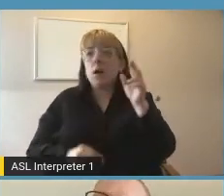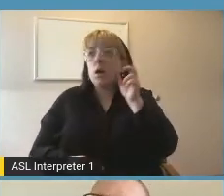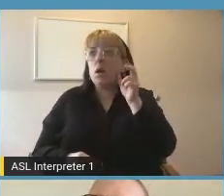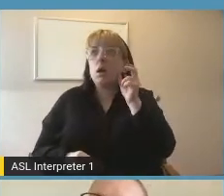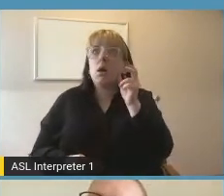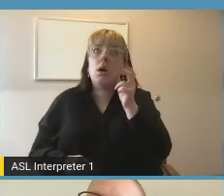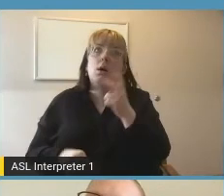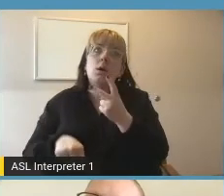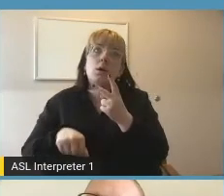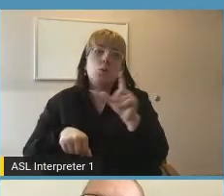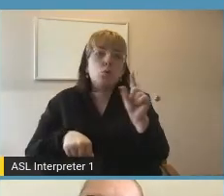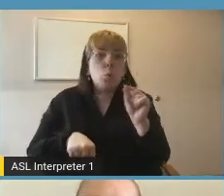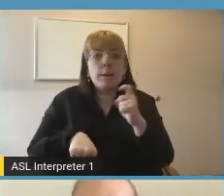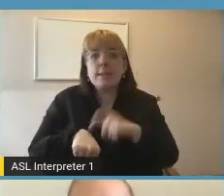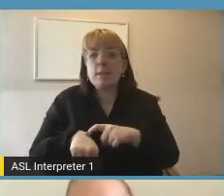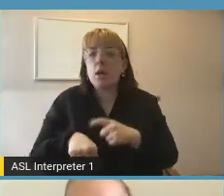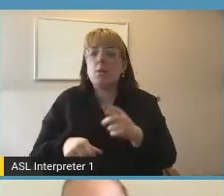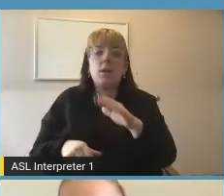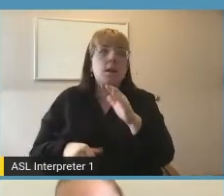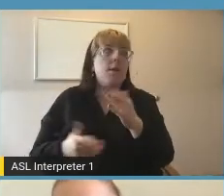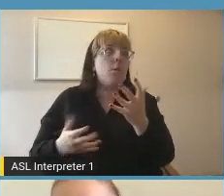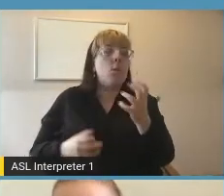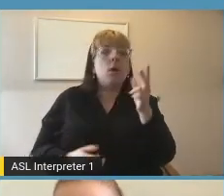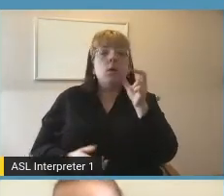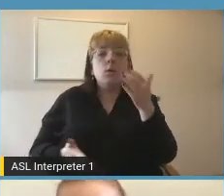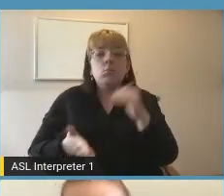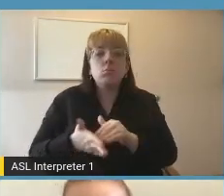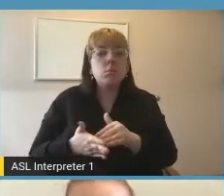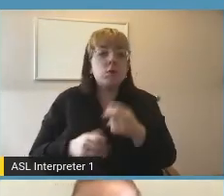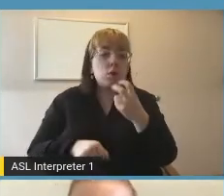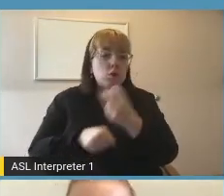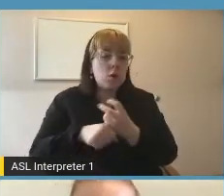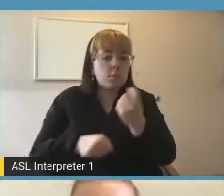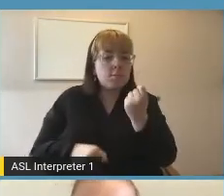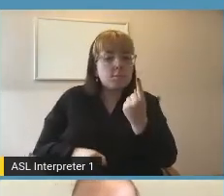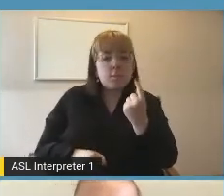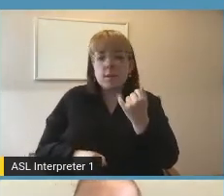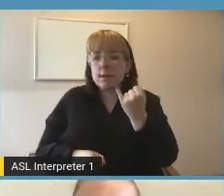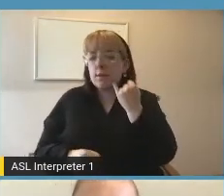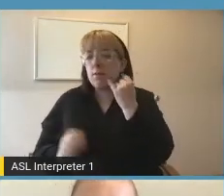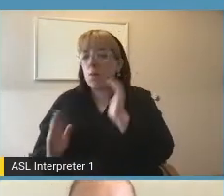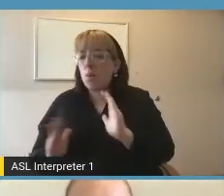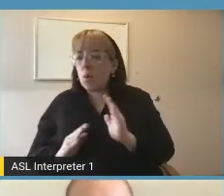again so it is hard to tell if the order is important or the order is working so get someone